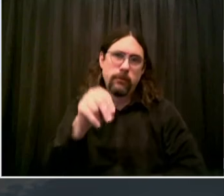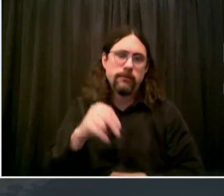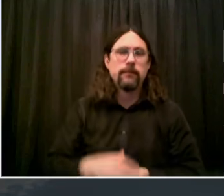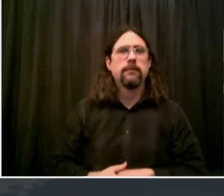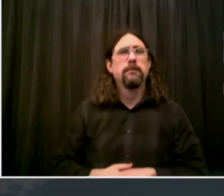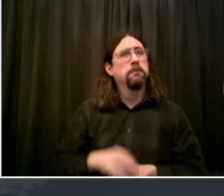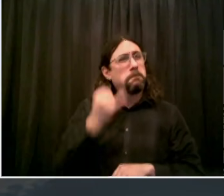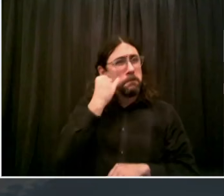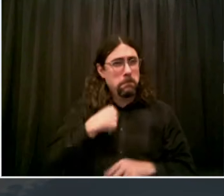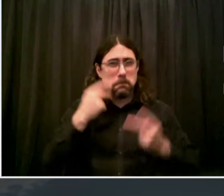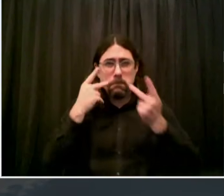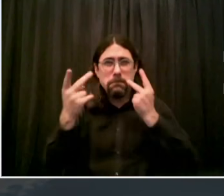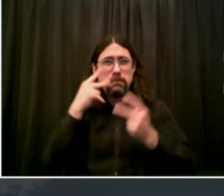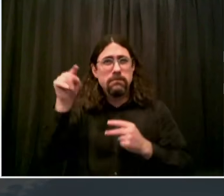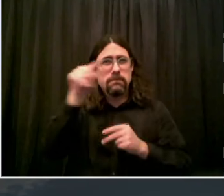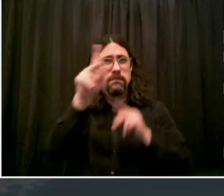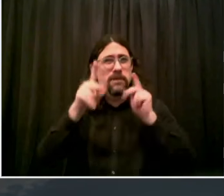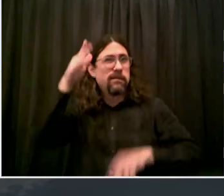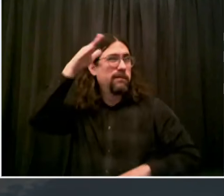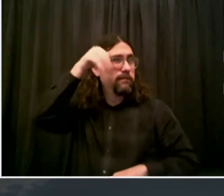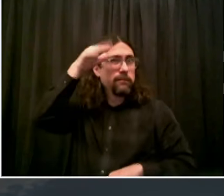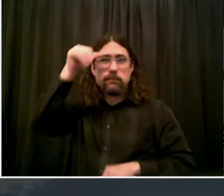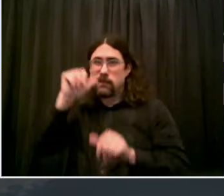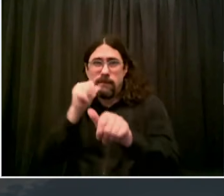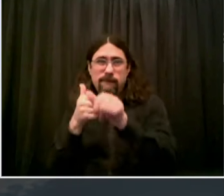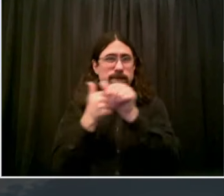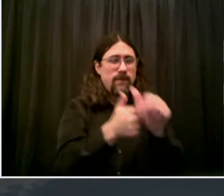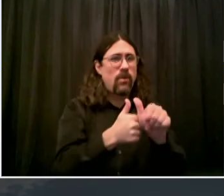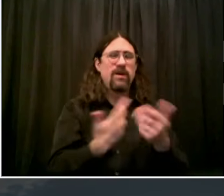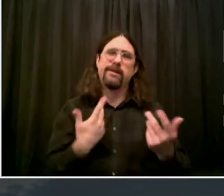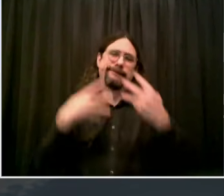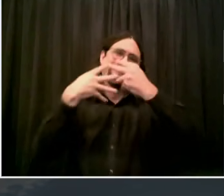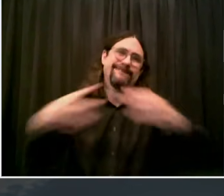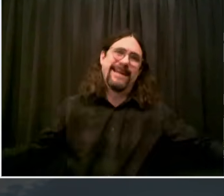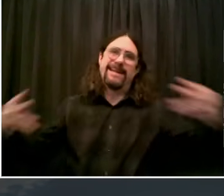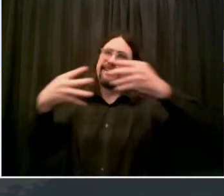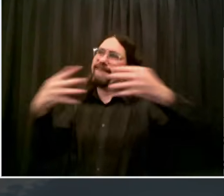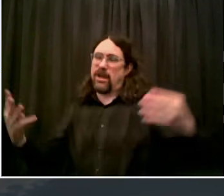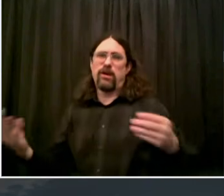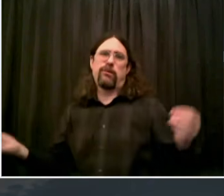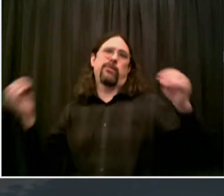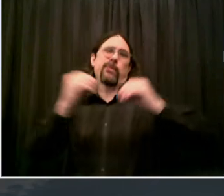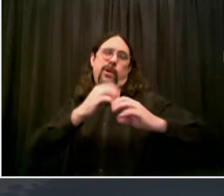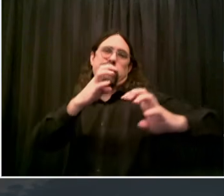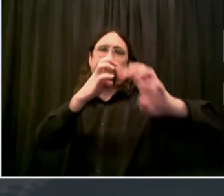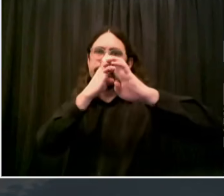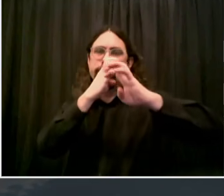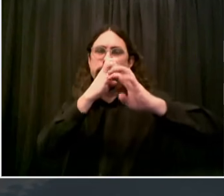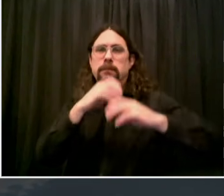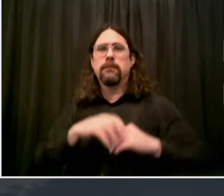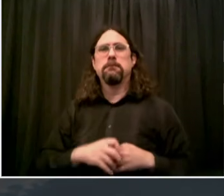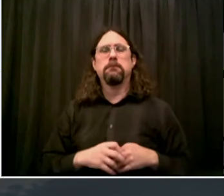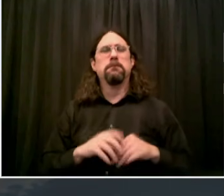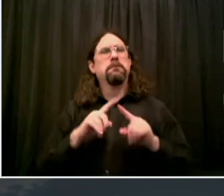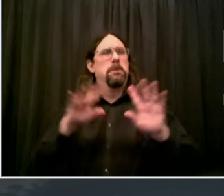NO ONE WANTS THAT. IN THE MEANTIME WE WILL PREPARE FOR BETTER TIMES. WE DON'T KNOW THE